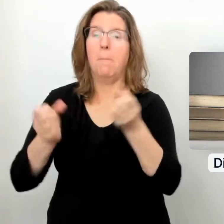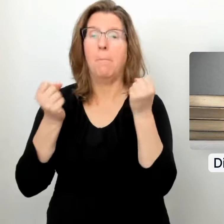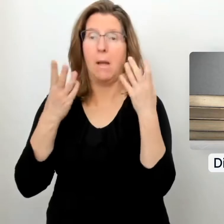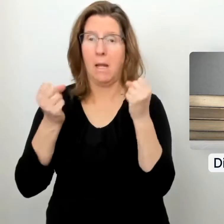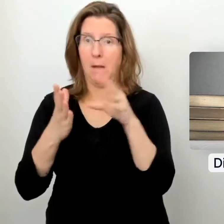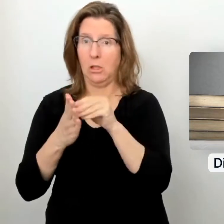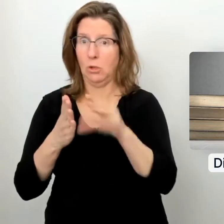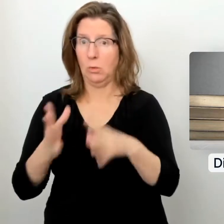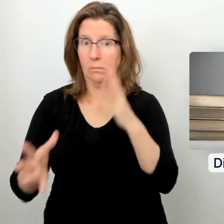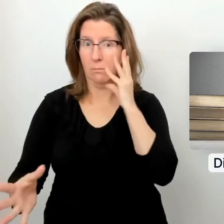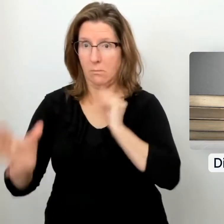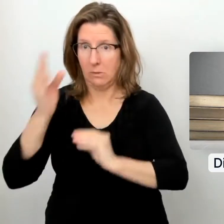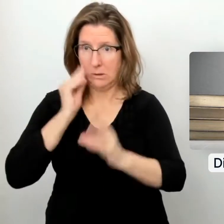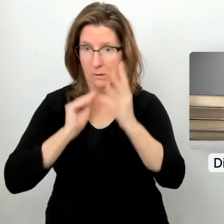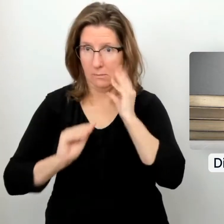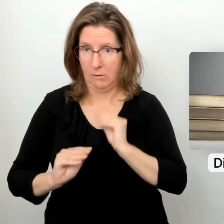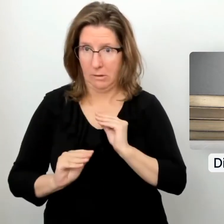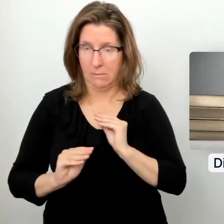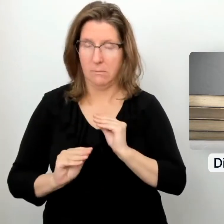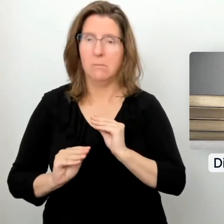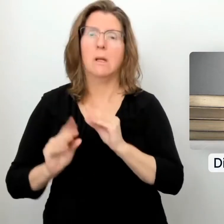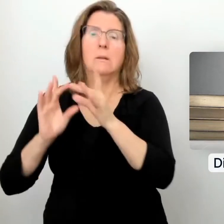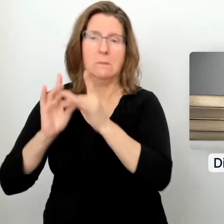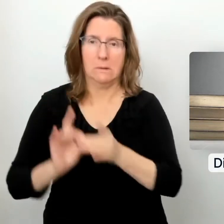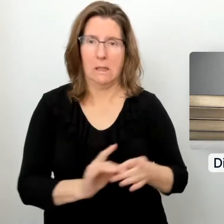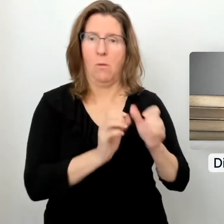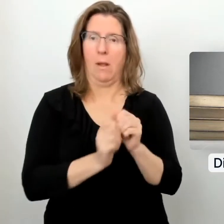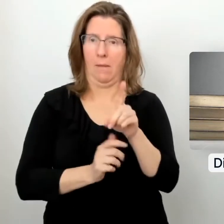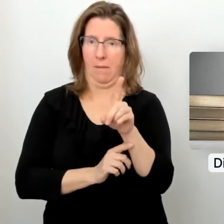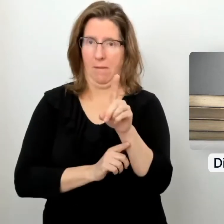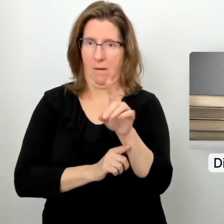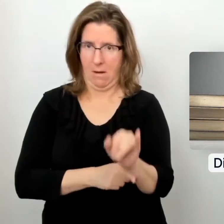many students experience that can also be addressed by differentiated instruction.